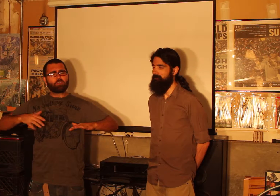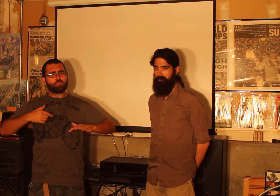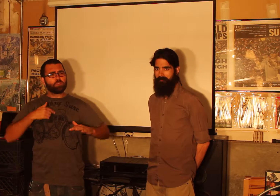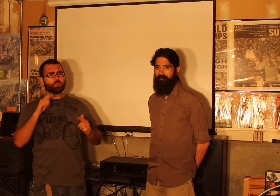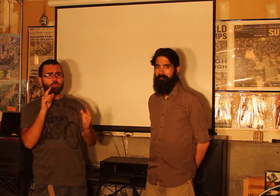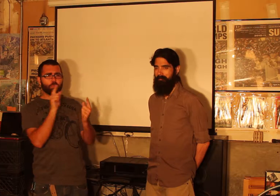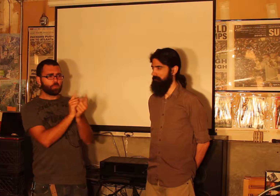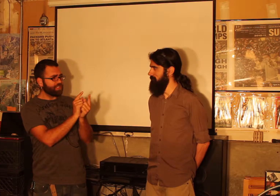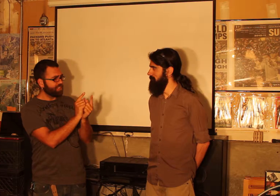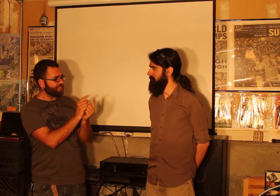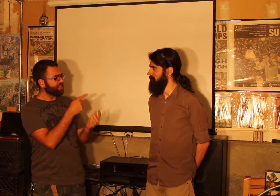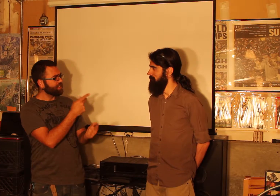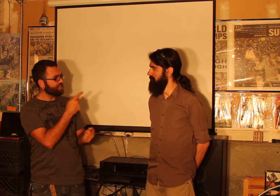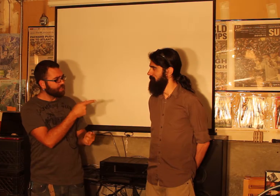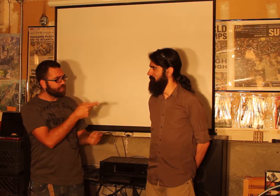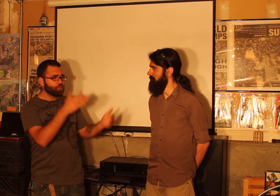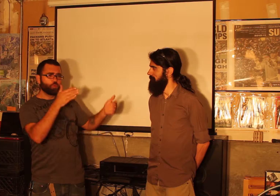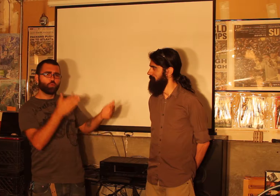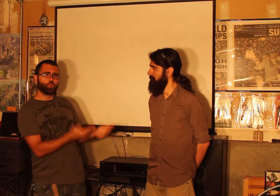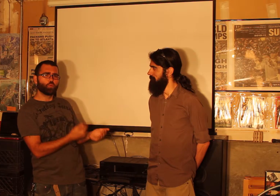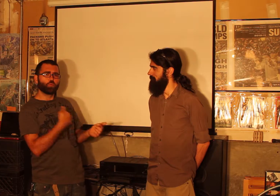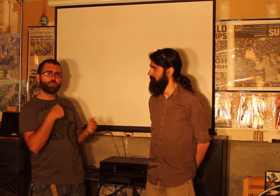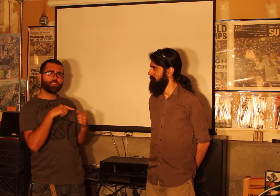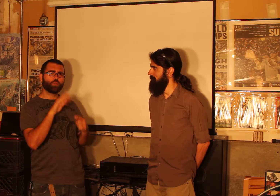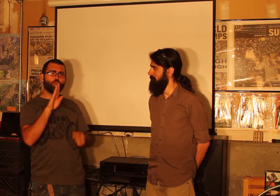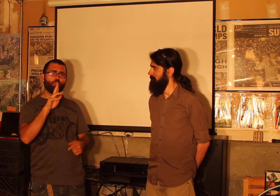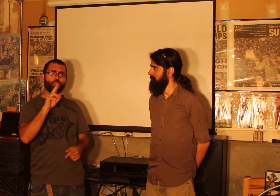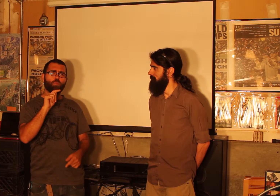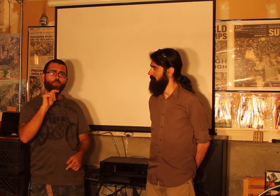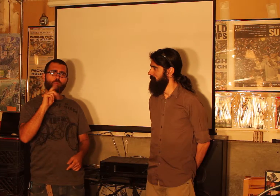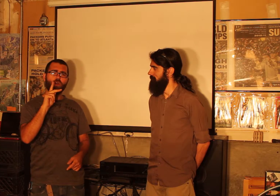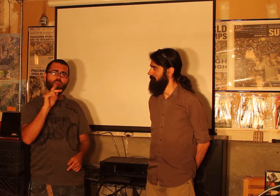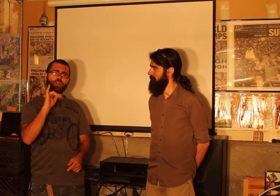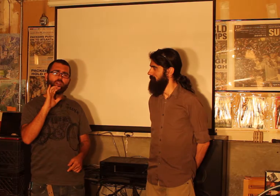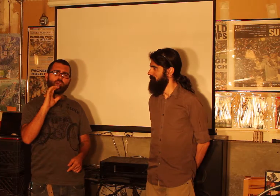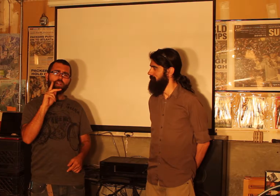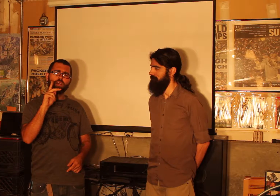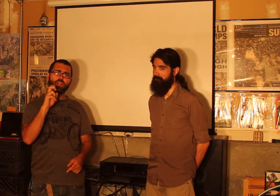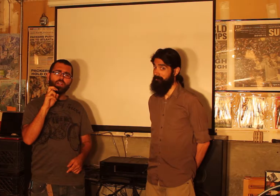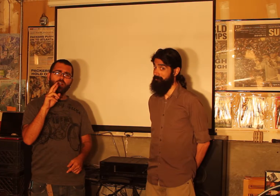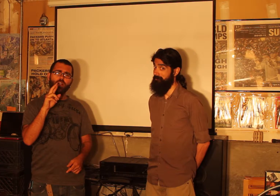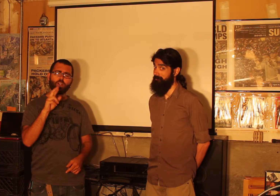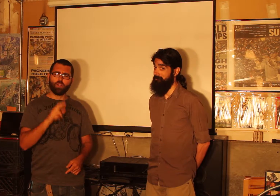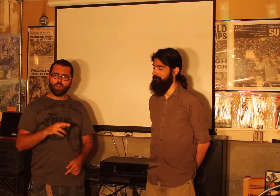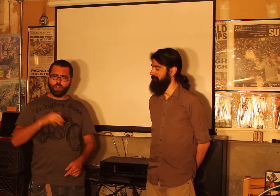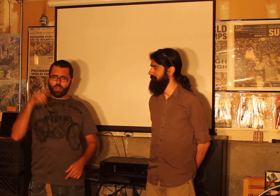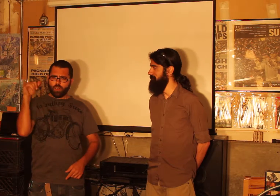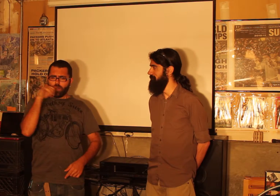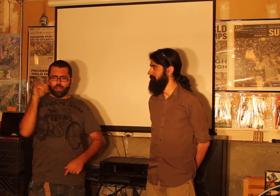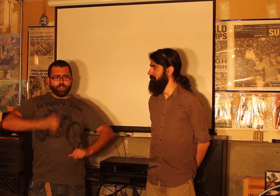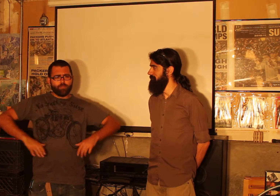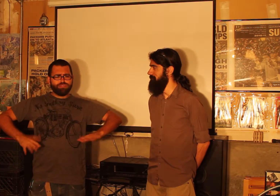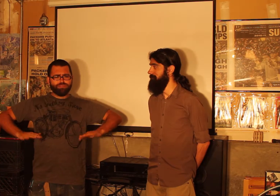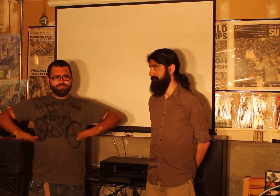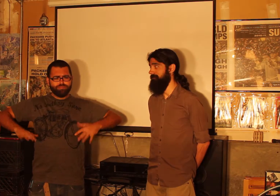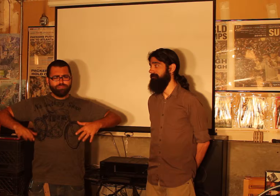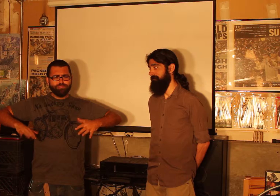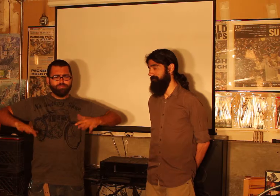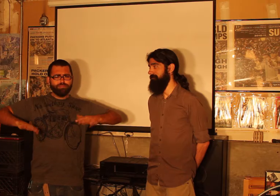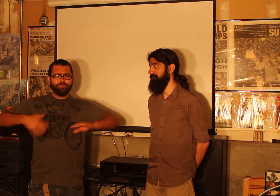When I first met him, he introduced me to the buttkicker, and WOW - the vibrations were intense!